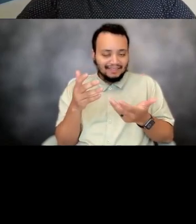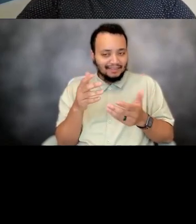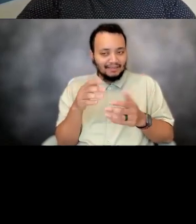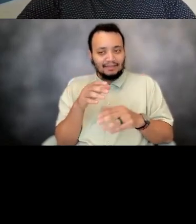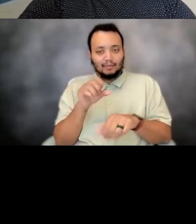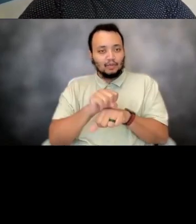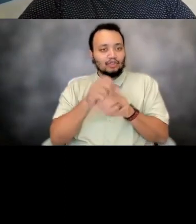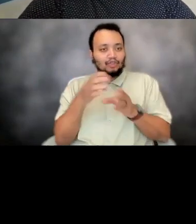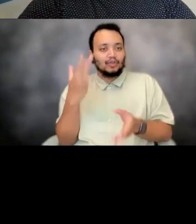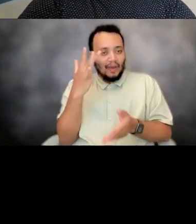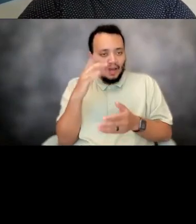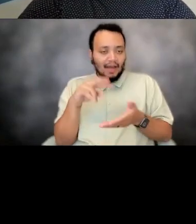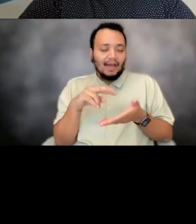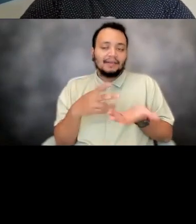And then community members,